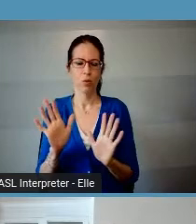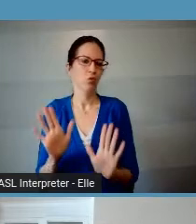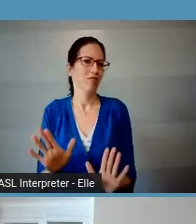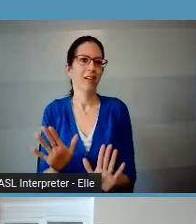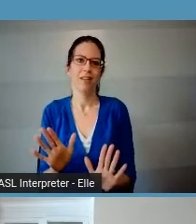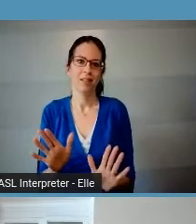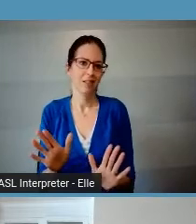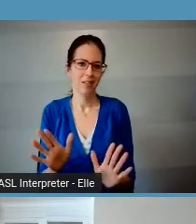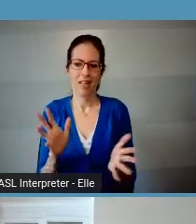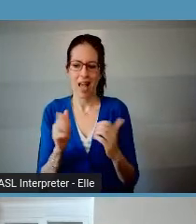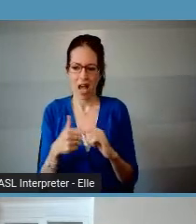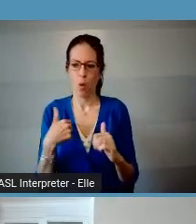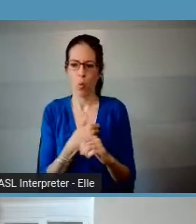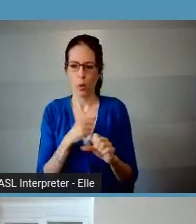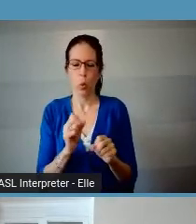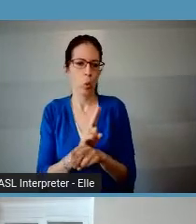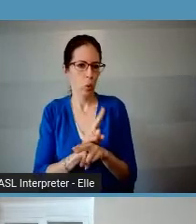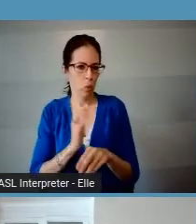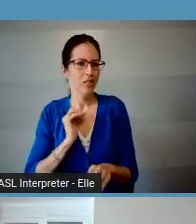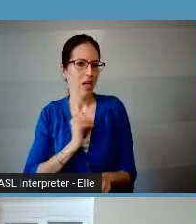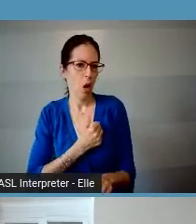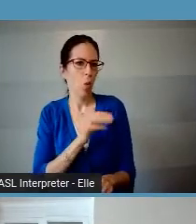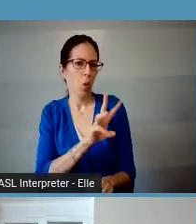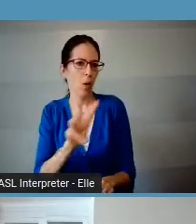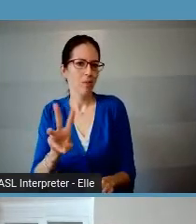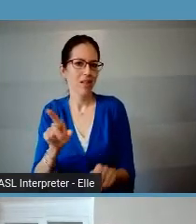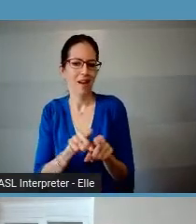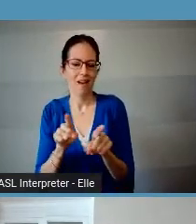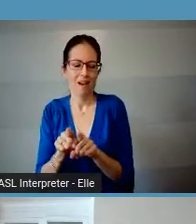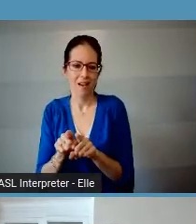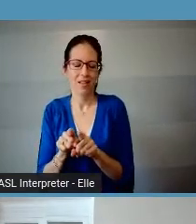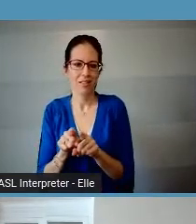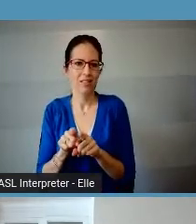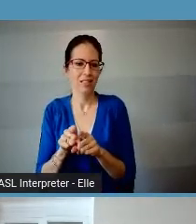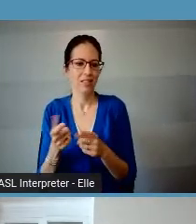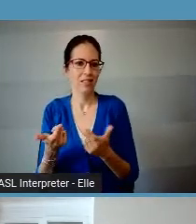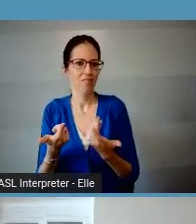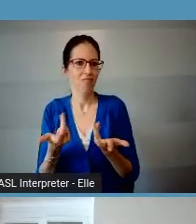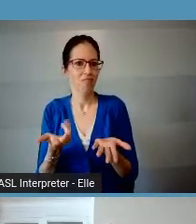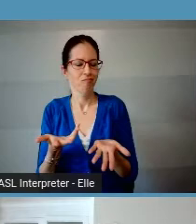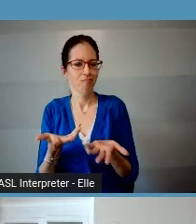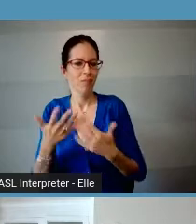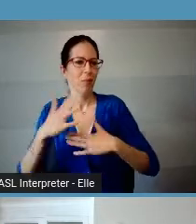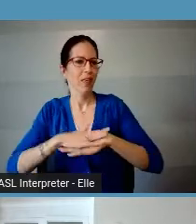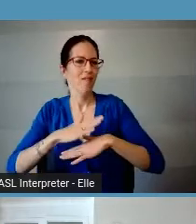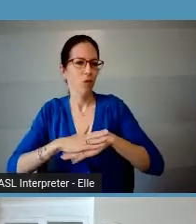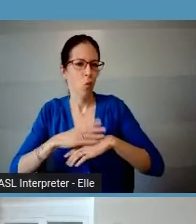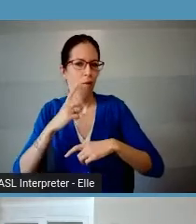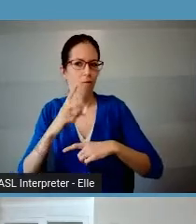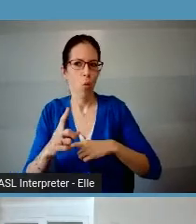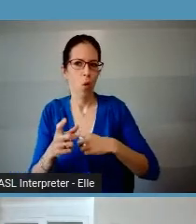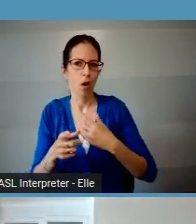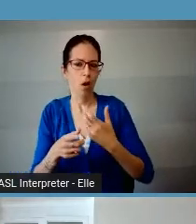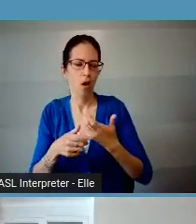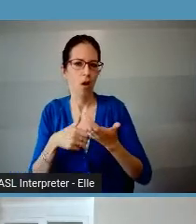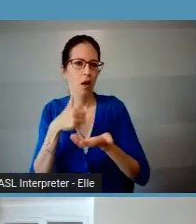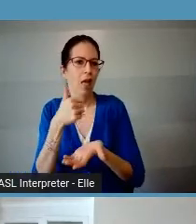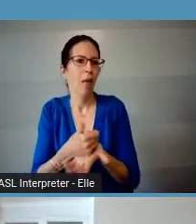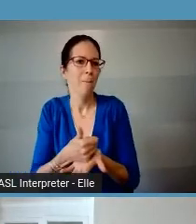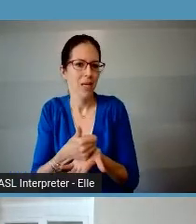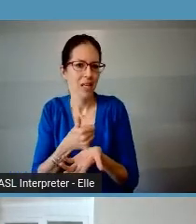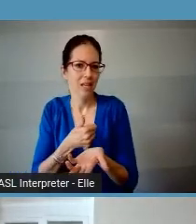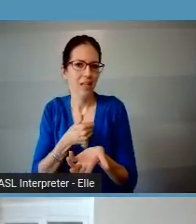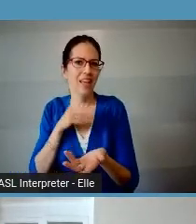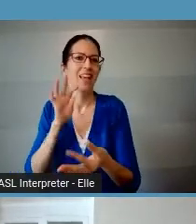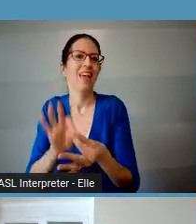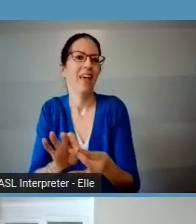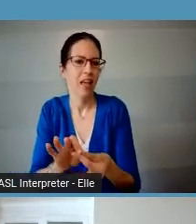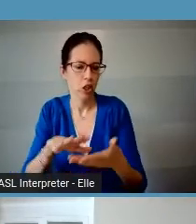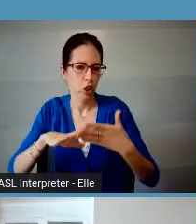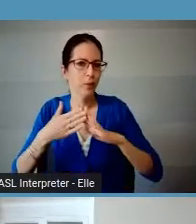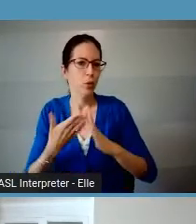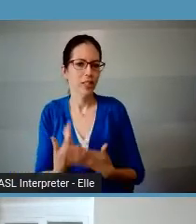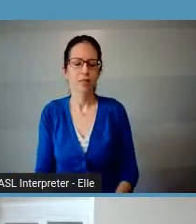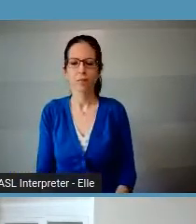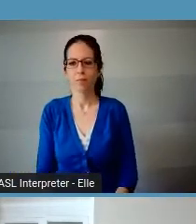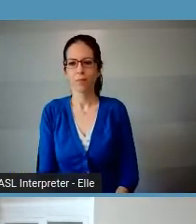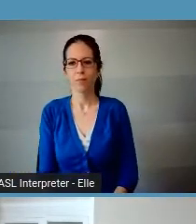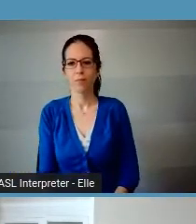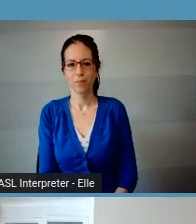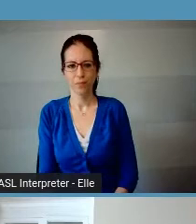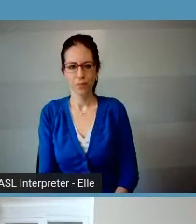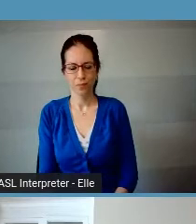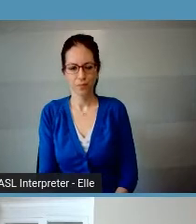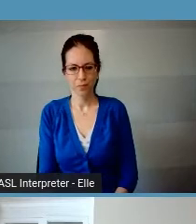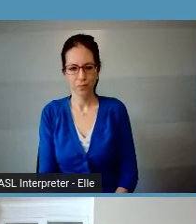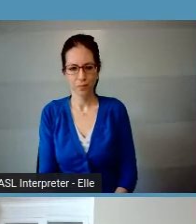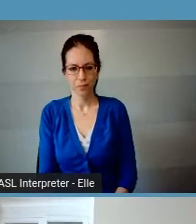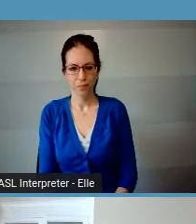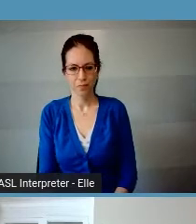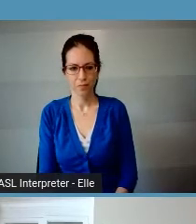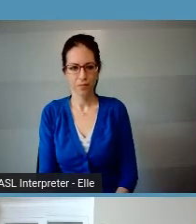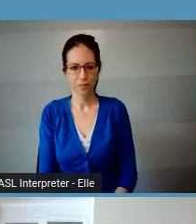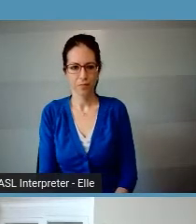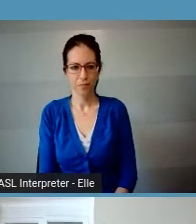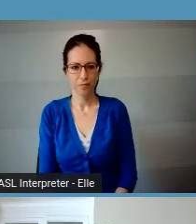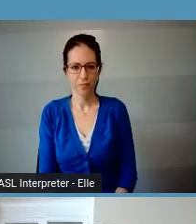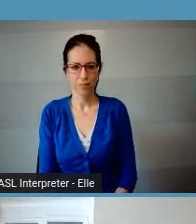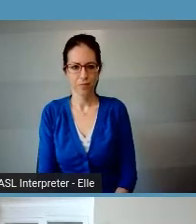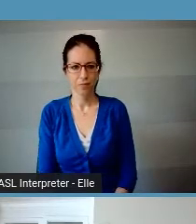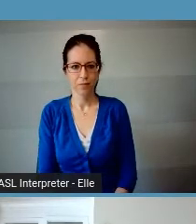so website as a platform to help engage the community at this level.